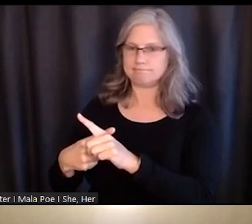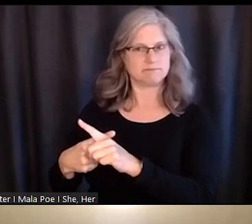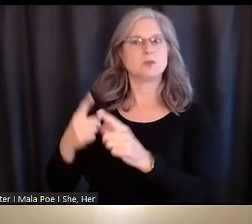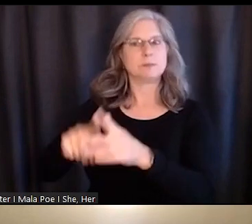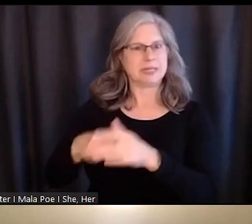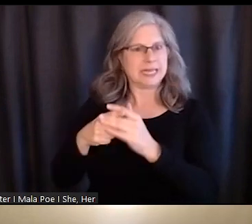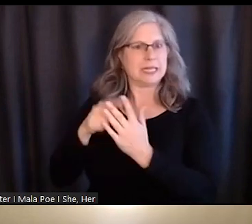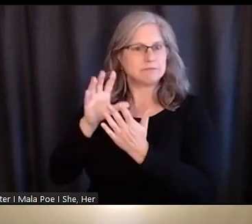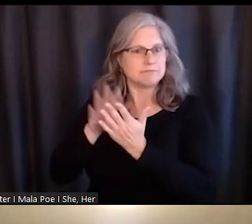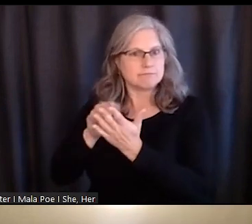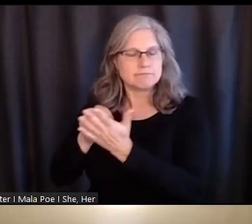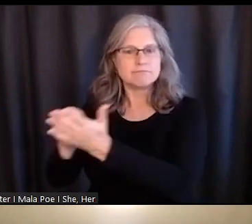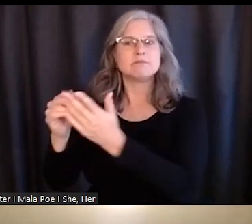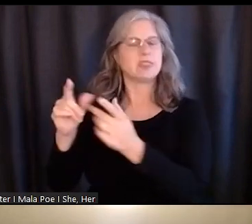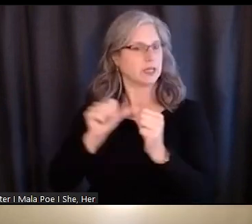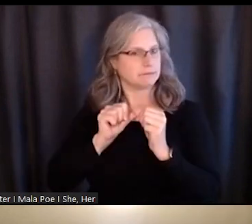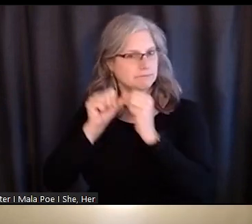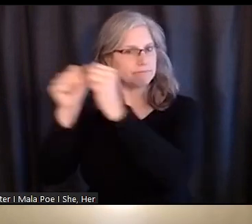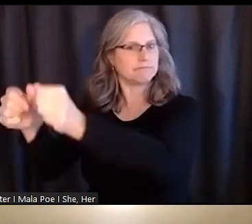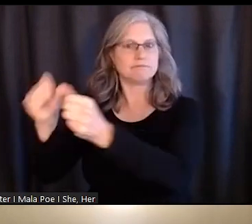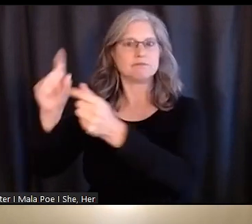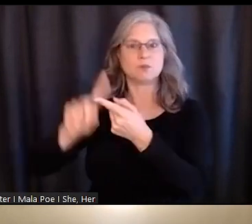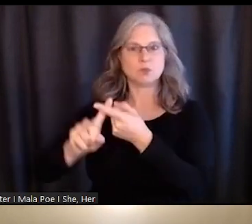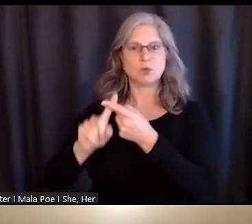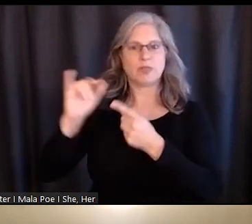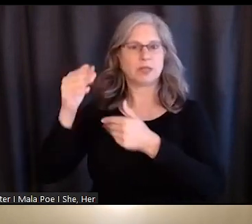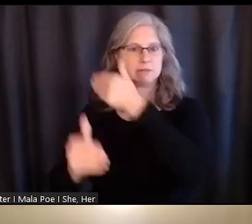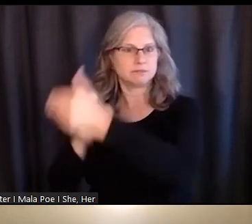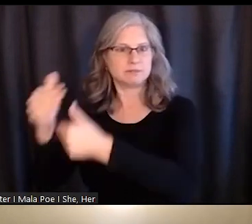They continue right through the childhood and I would argue, even into adulthood.